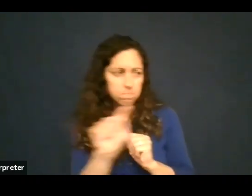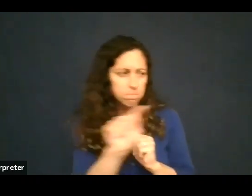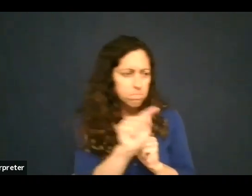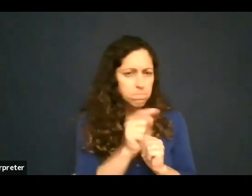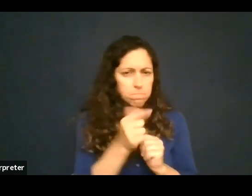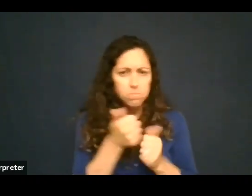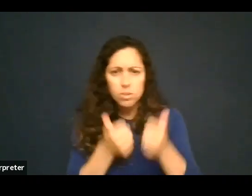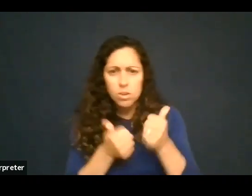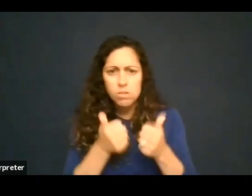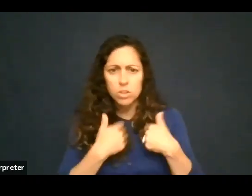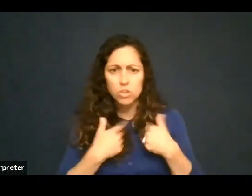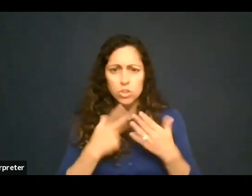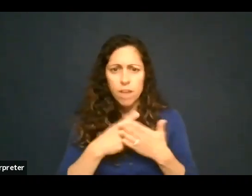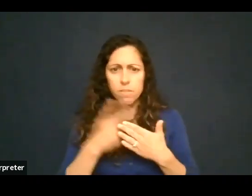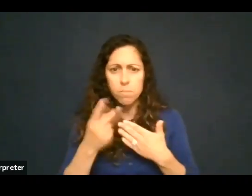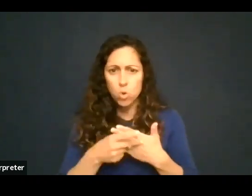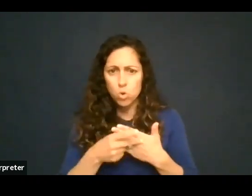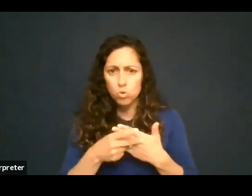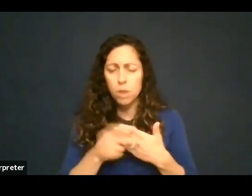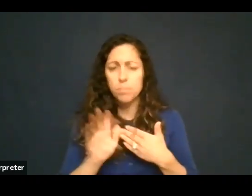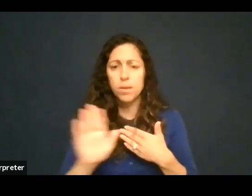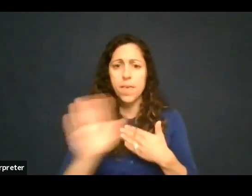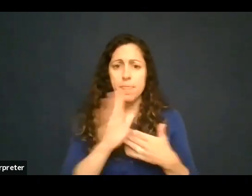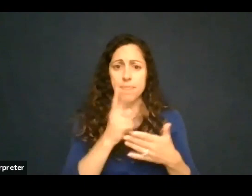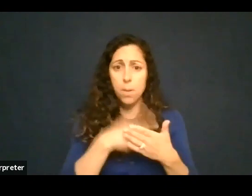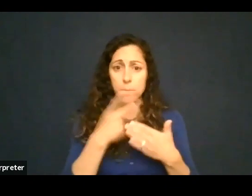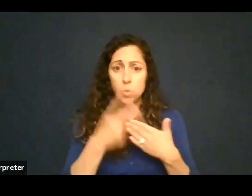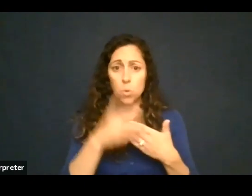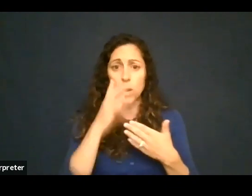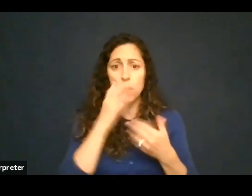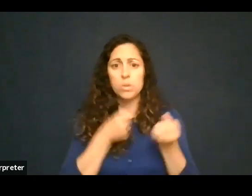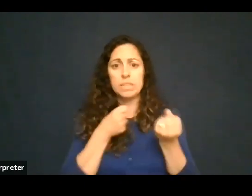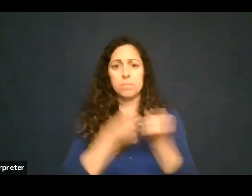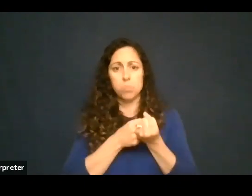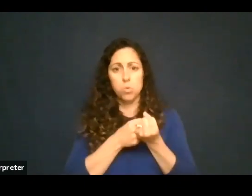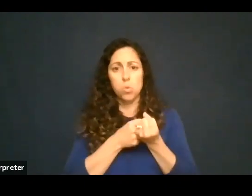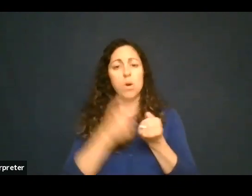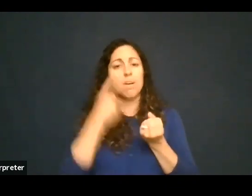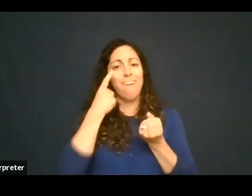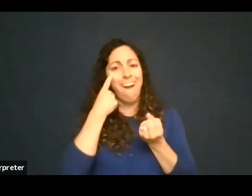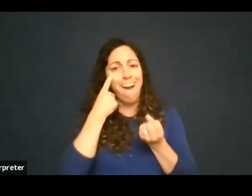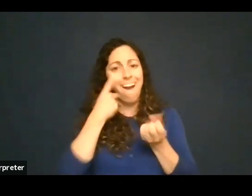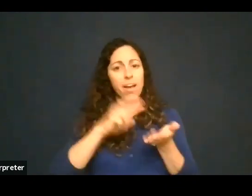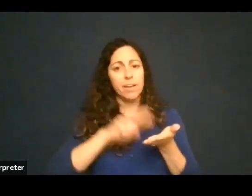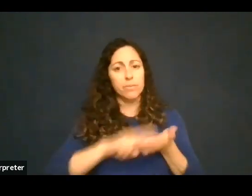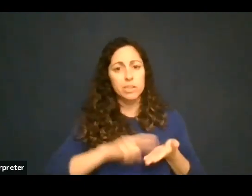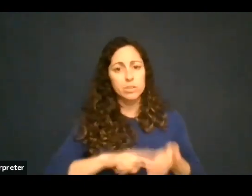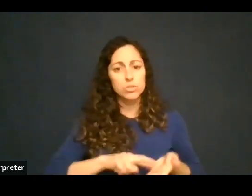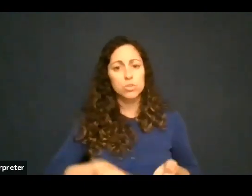that will support eye research or some other aspect of our mission.